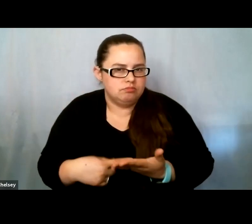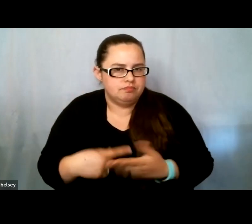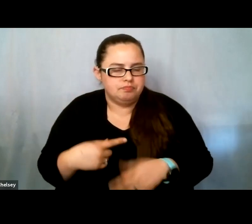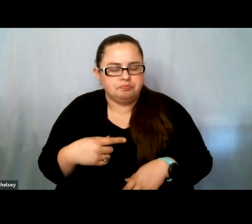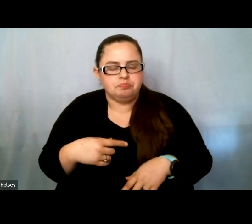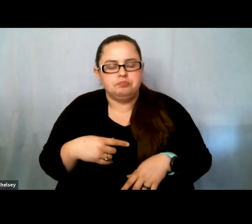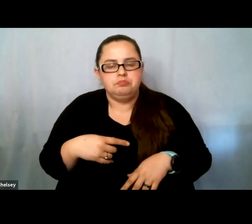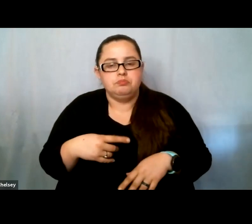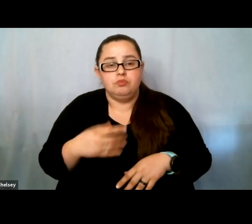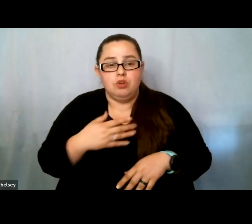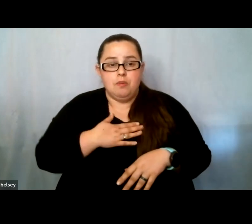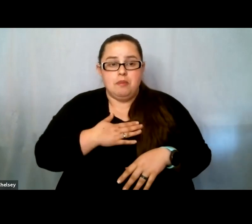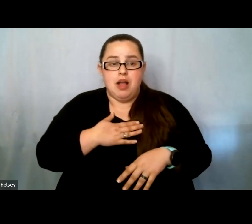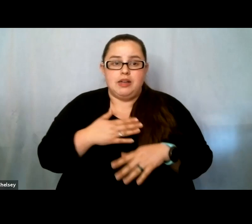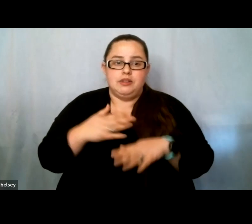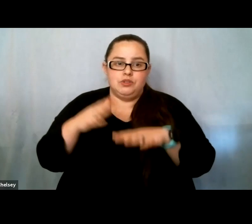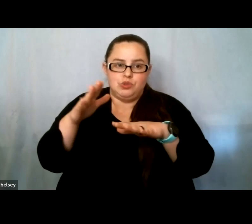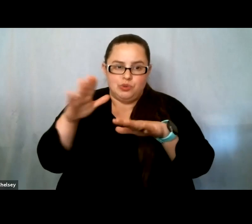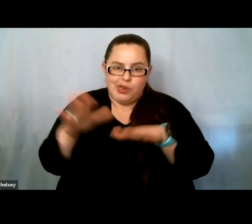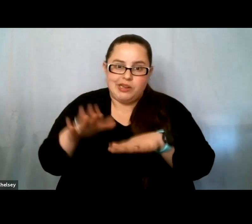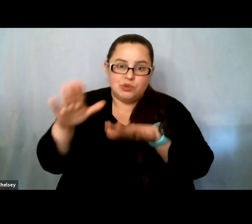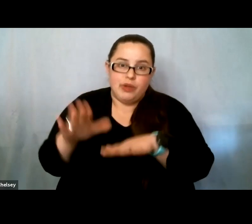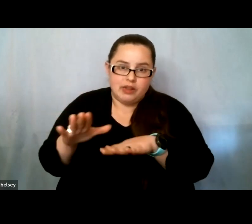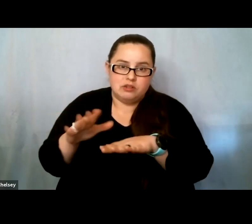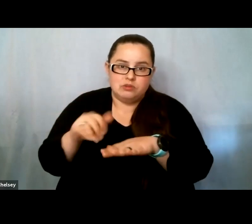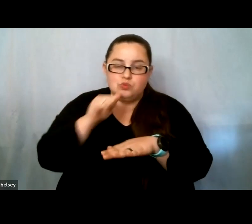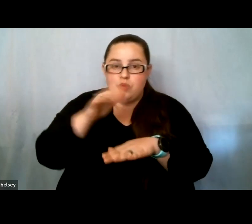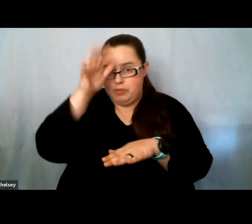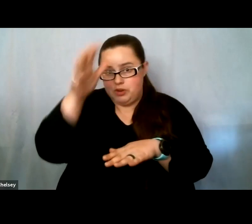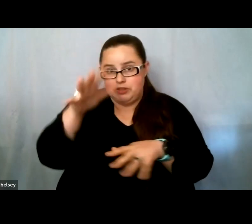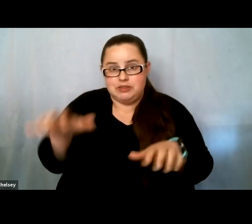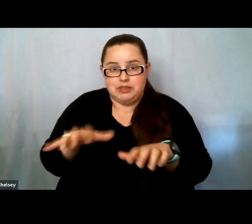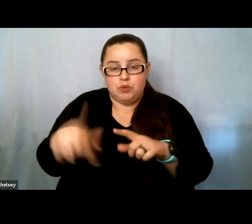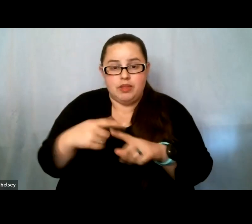what my great grandparents, my great great grandparents did when they moved into Ohio